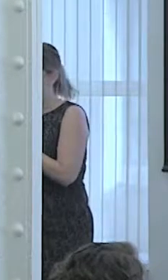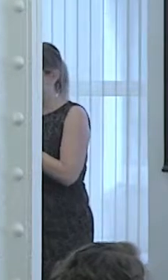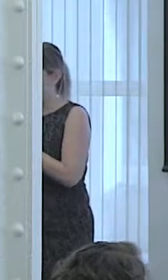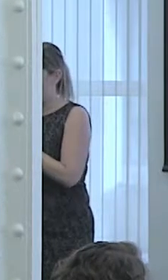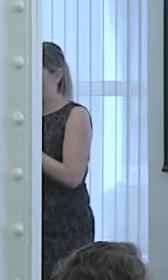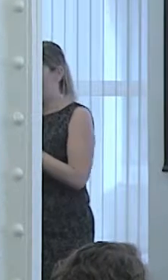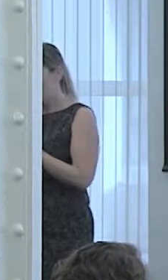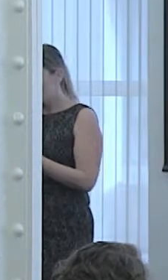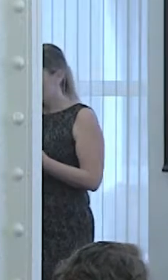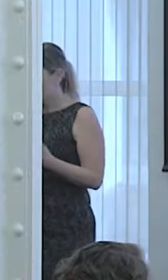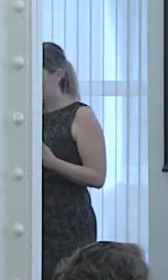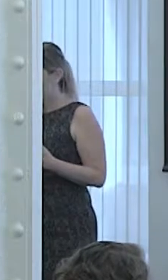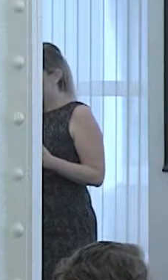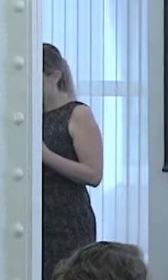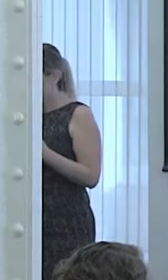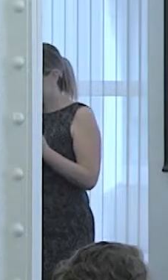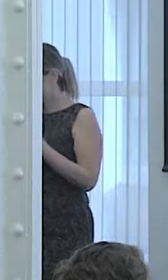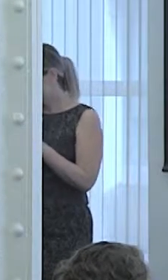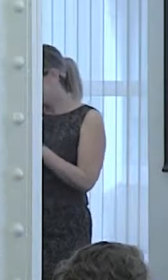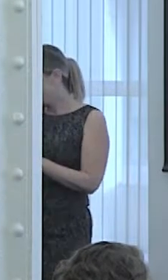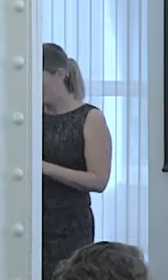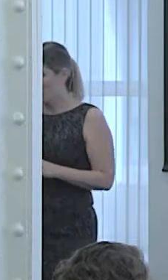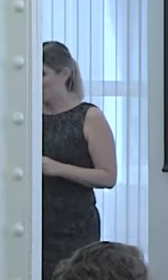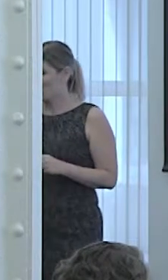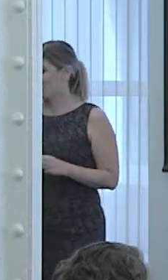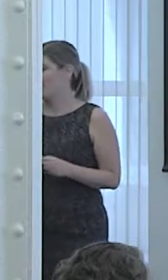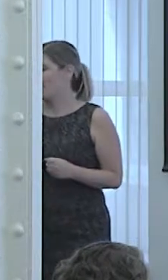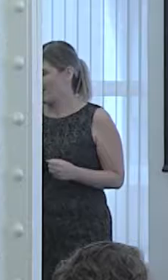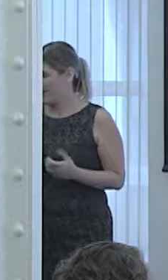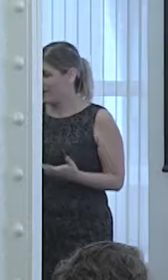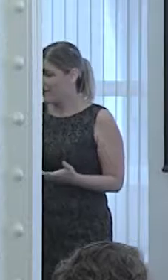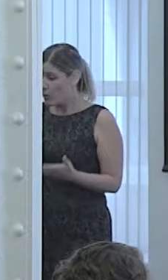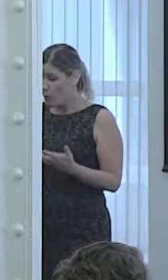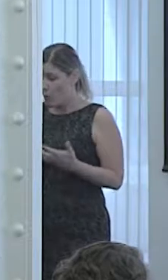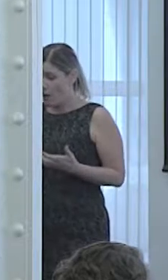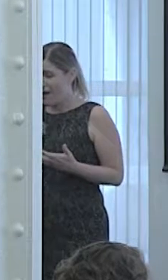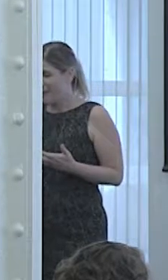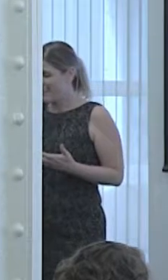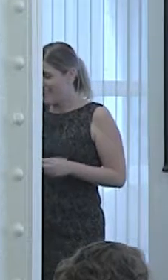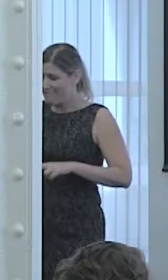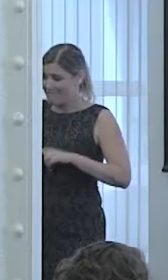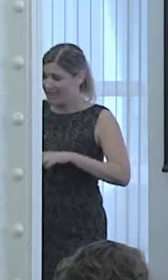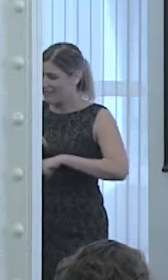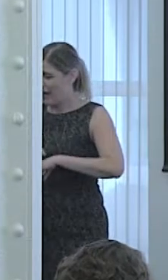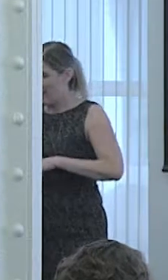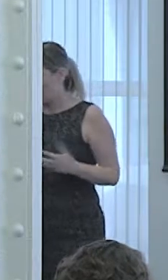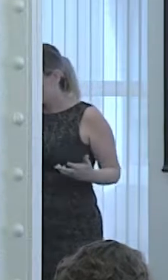And if you're into some things, if you're into having sexy fun time,